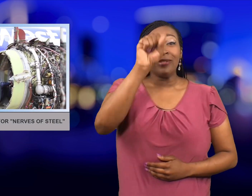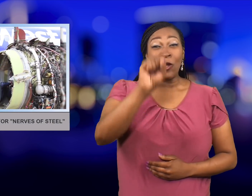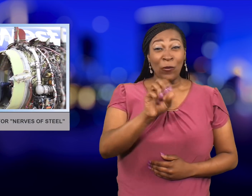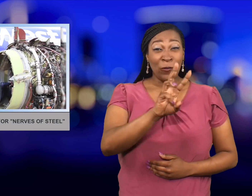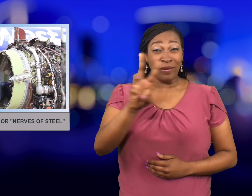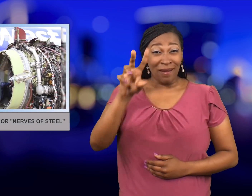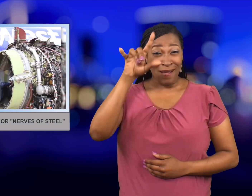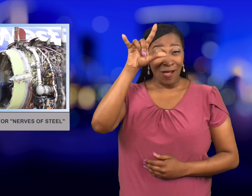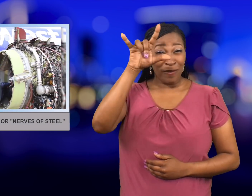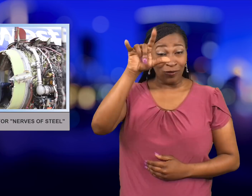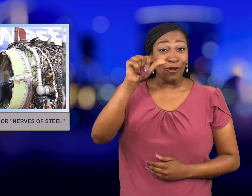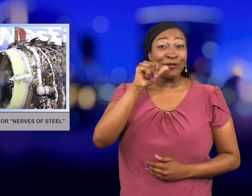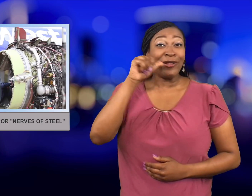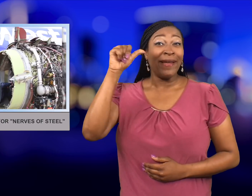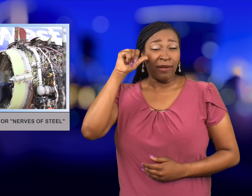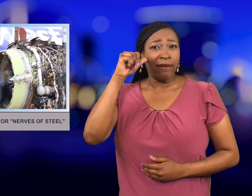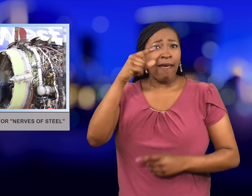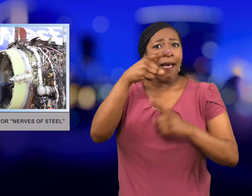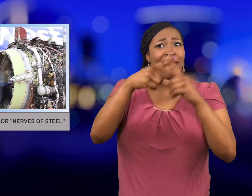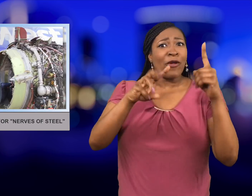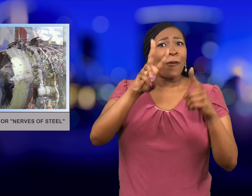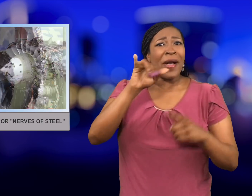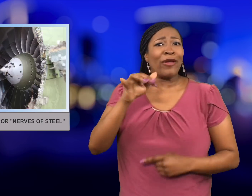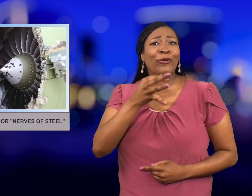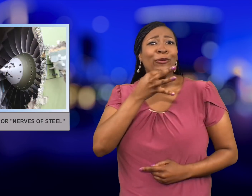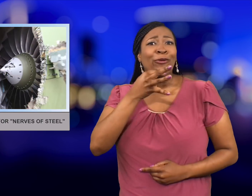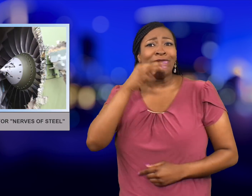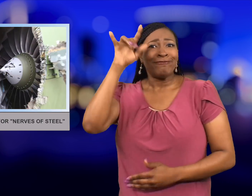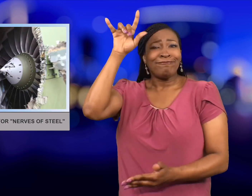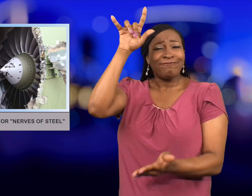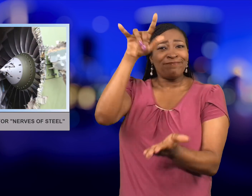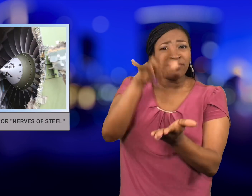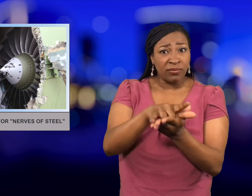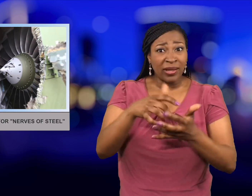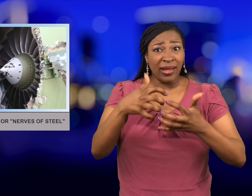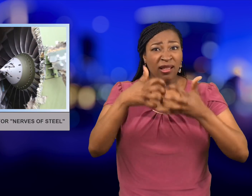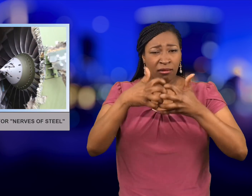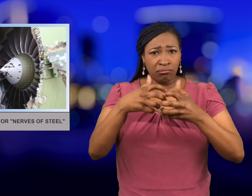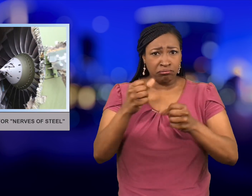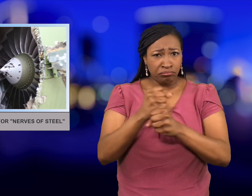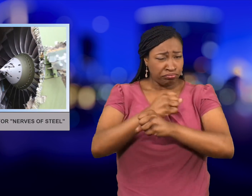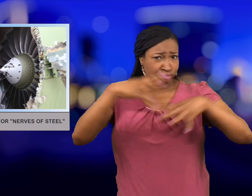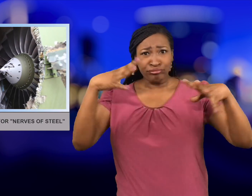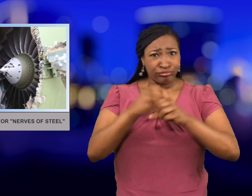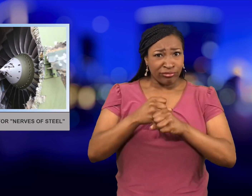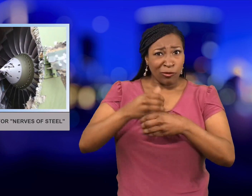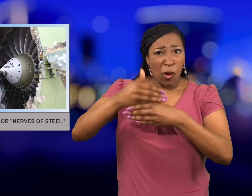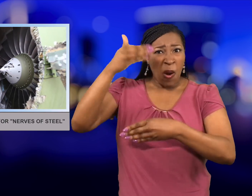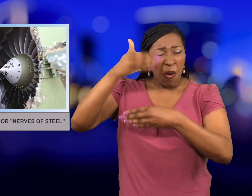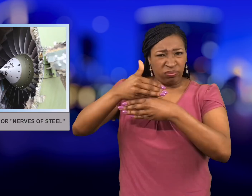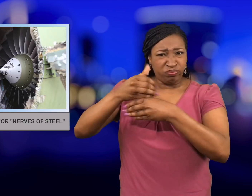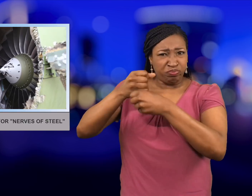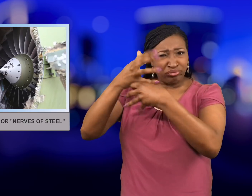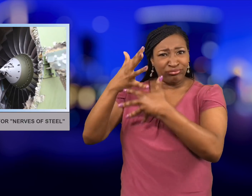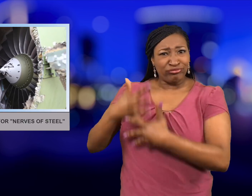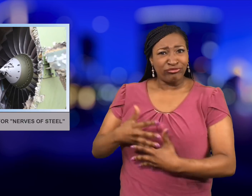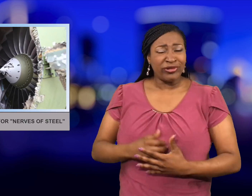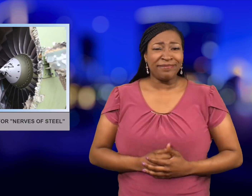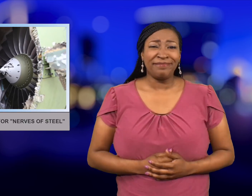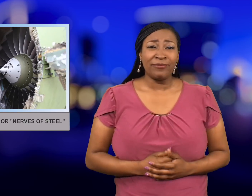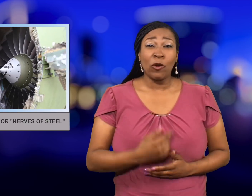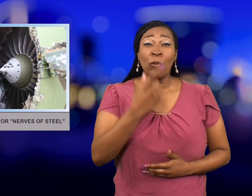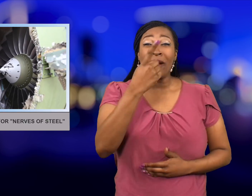Yesterday an engine on a Southwest Airline blew apart in midflight and broke a window.